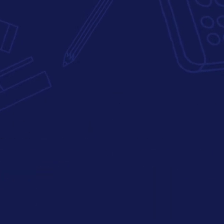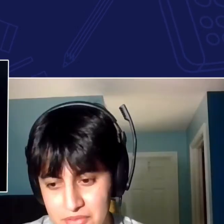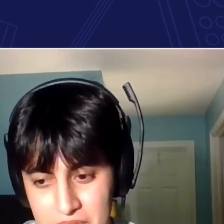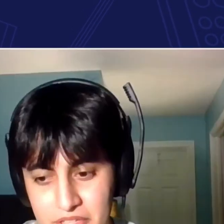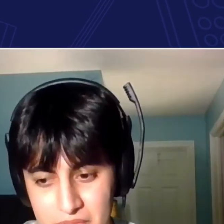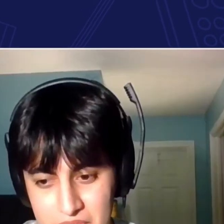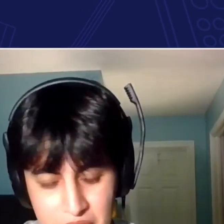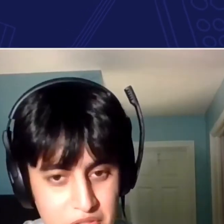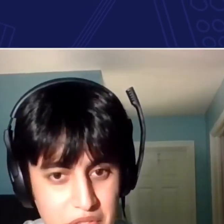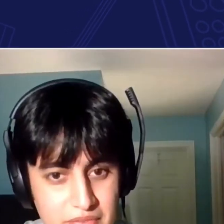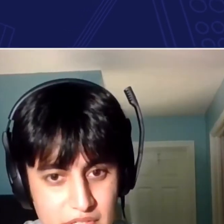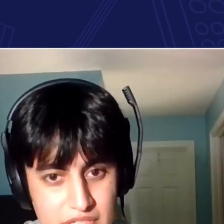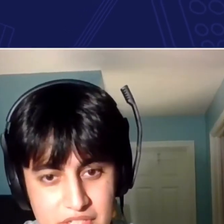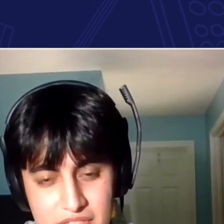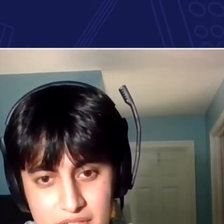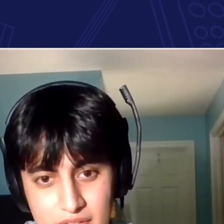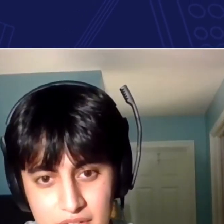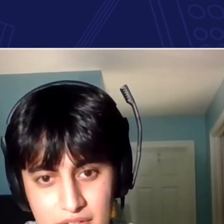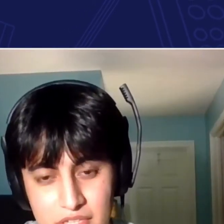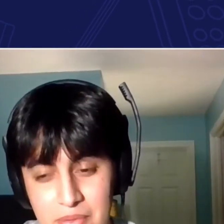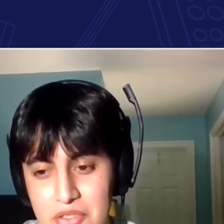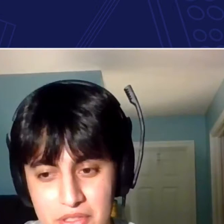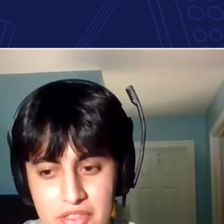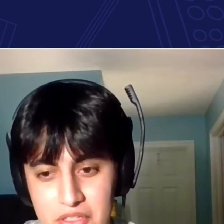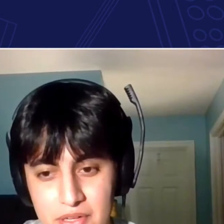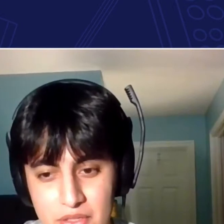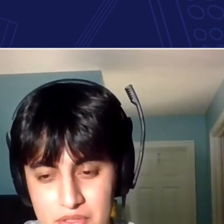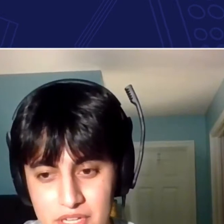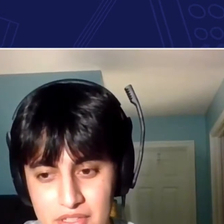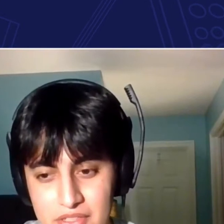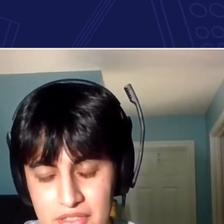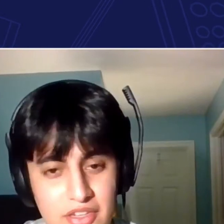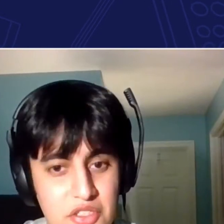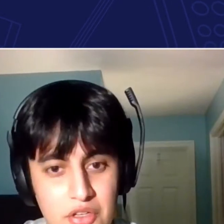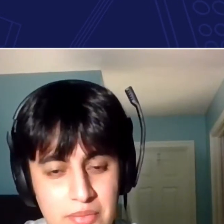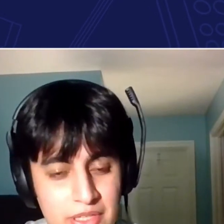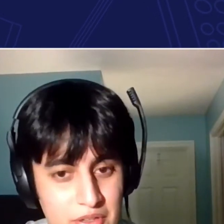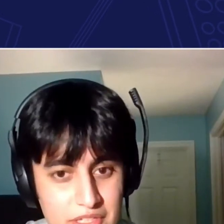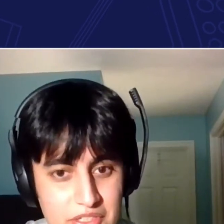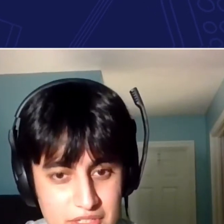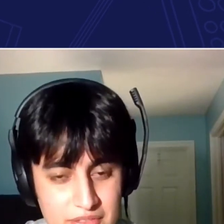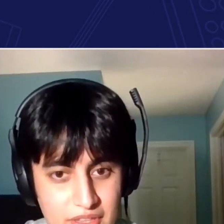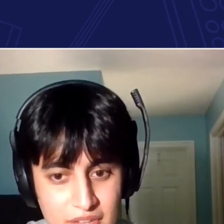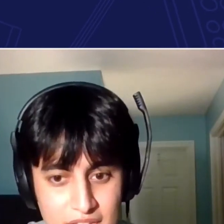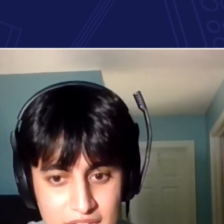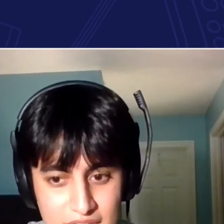[ZAIN:] I really -- I really do enjoy physics... especially the theoretical science and astronomy, all that stuff and...